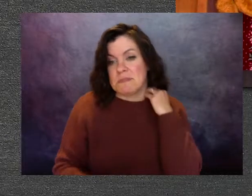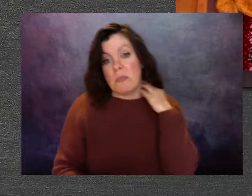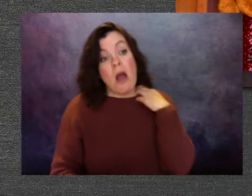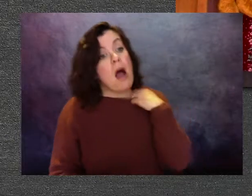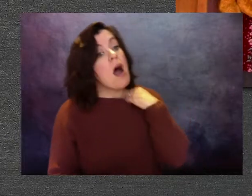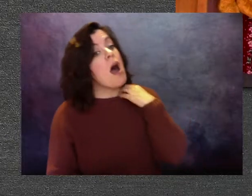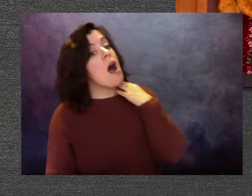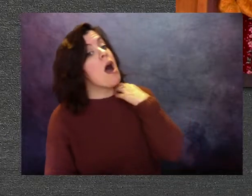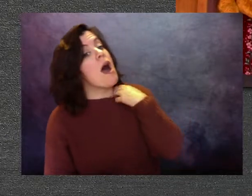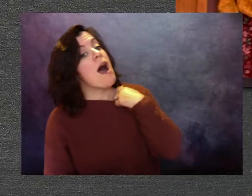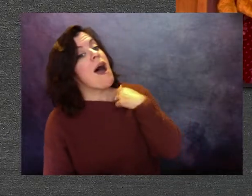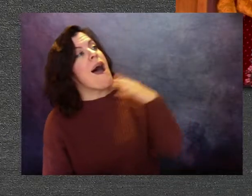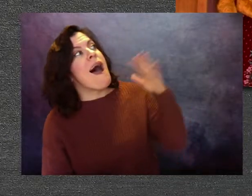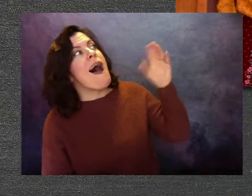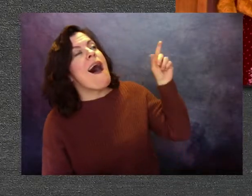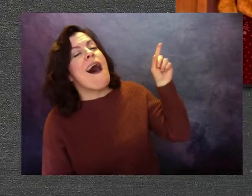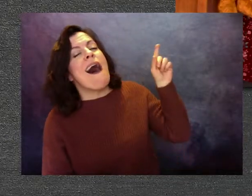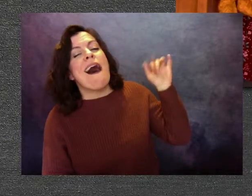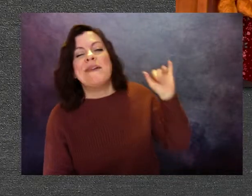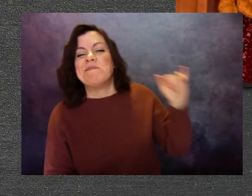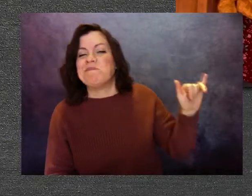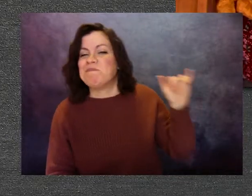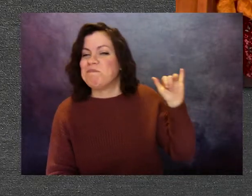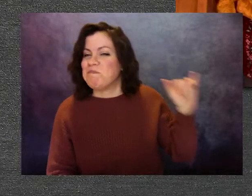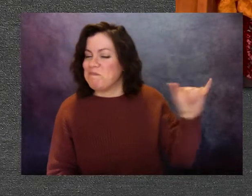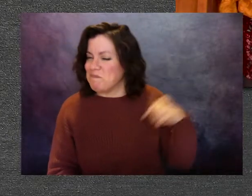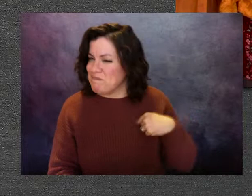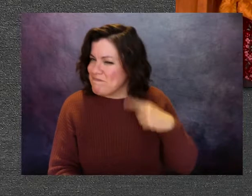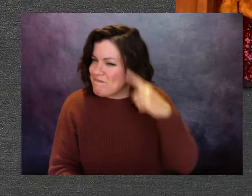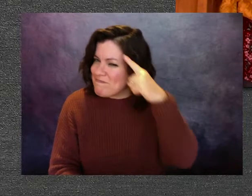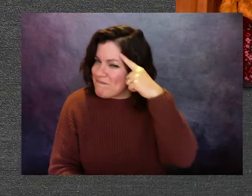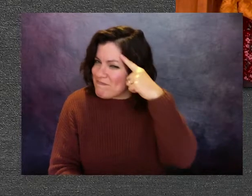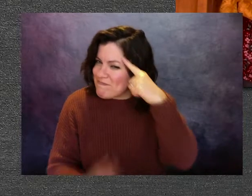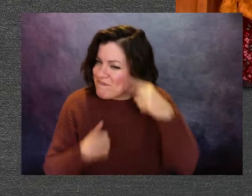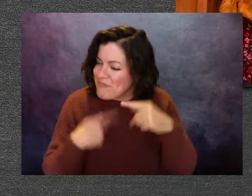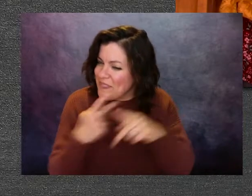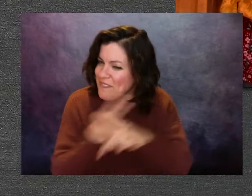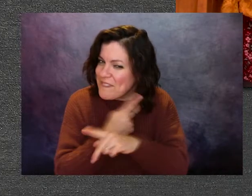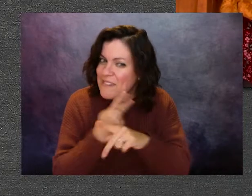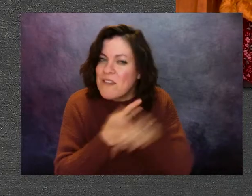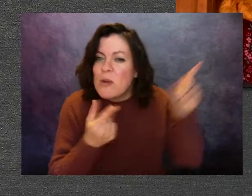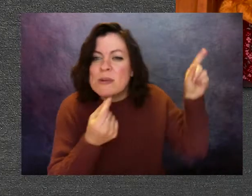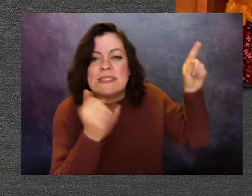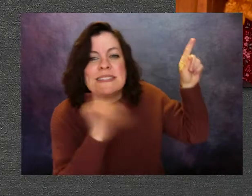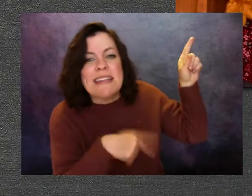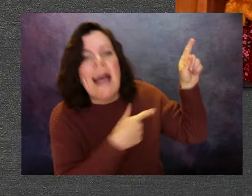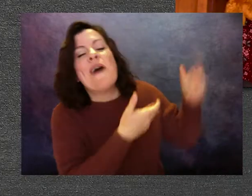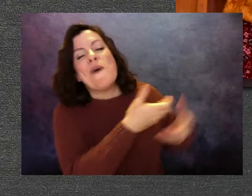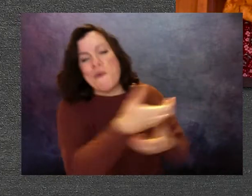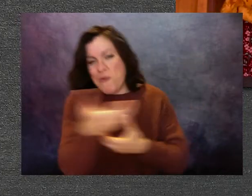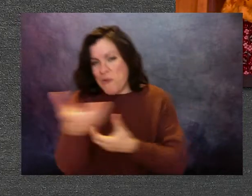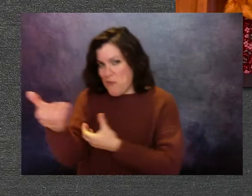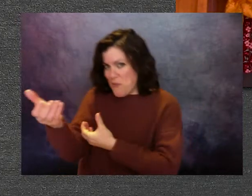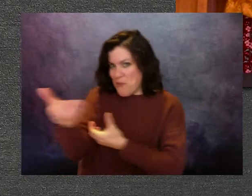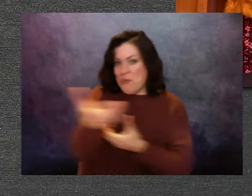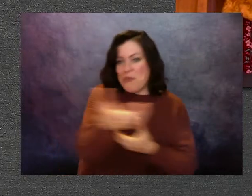I have an idea our last clue. What is that? A hose. All right.